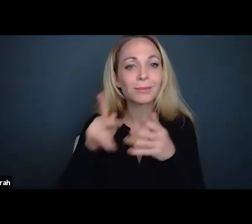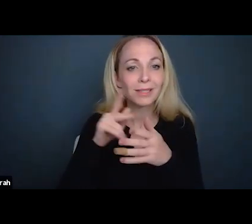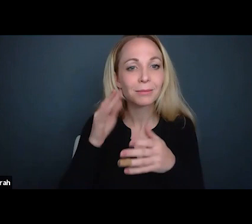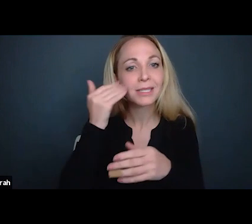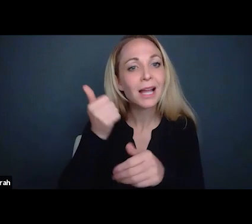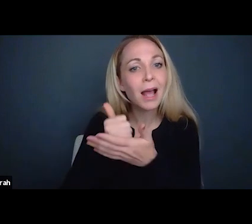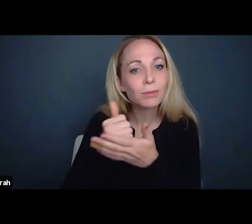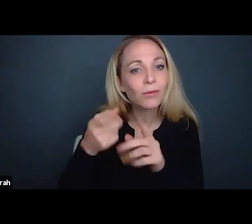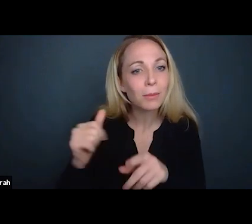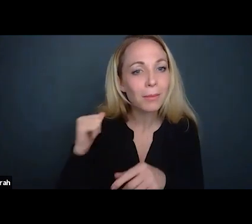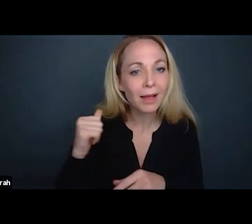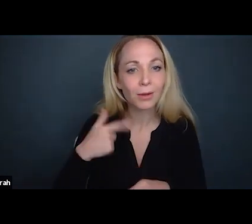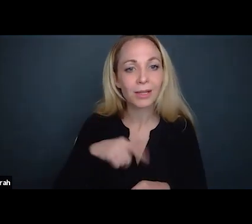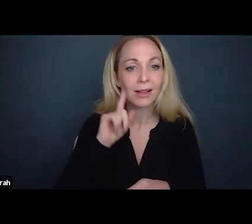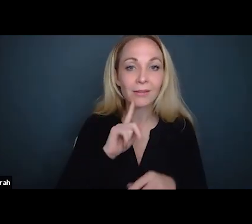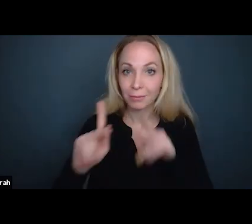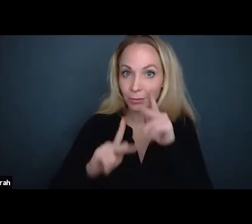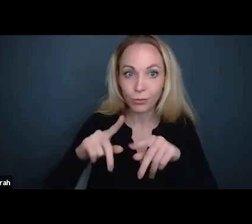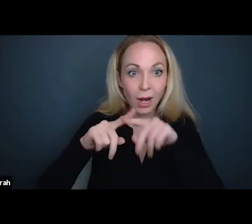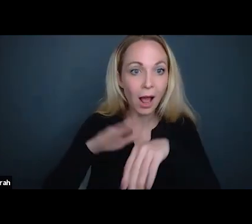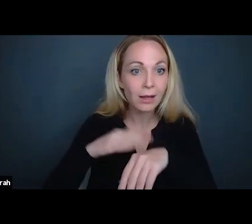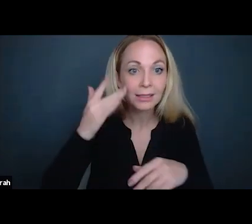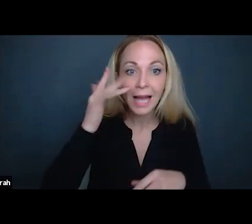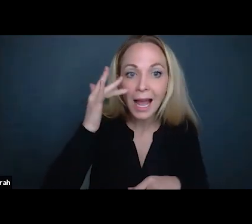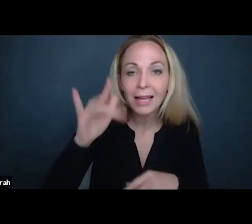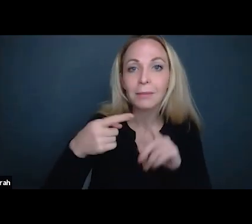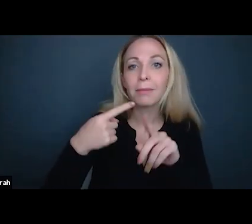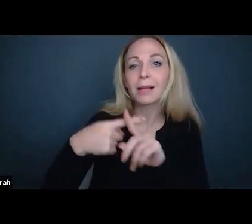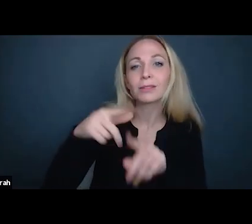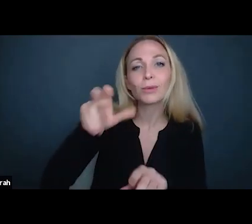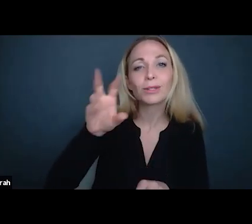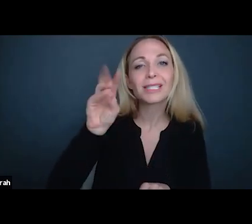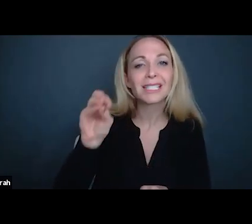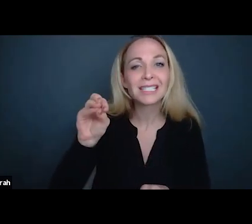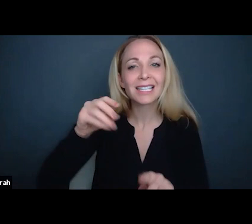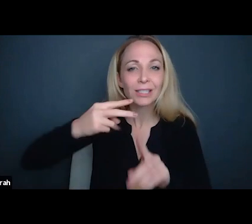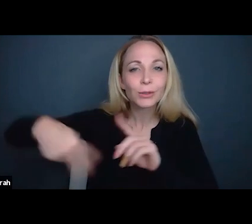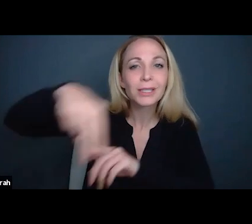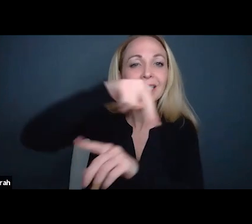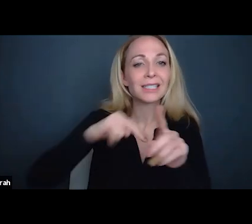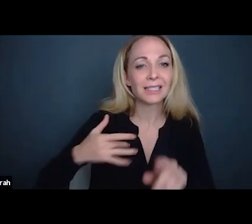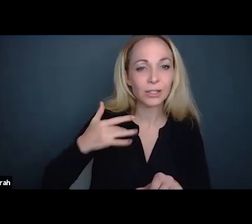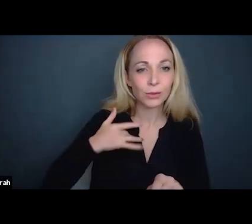We deaf folks are very reliant on sight and 360-degree sensory reach to understand what’s going on.